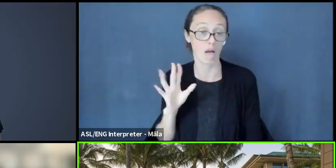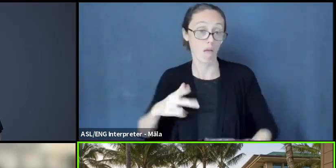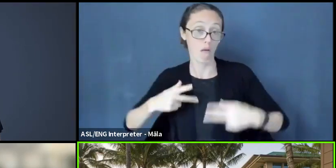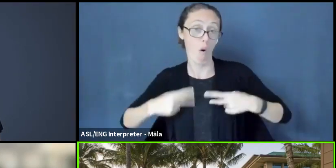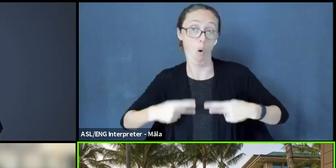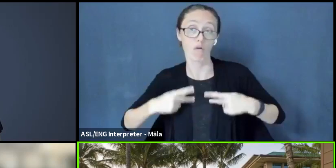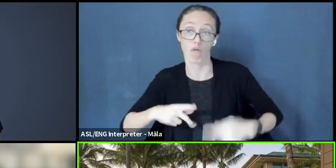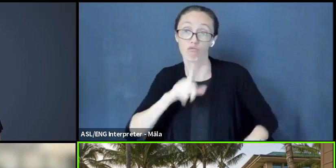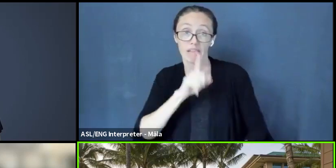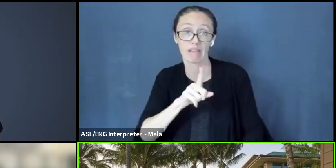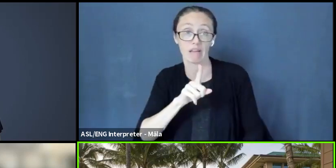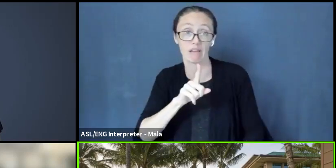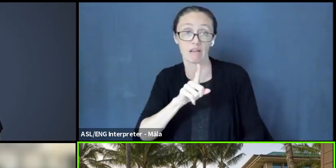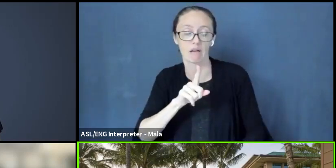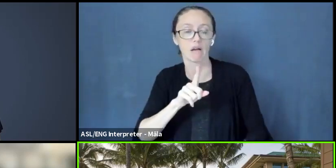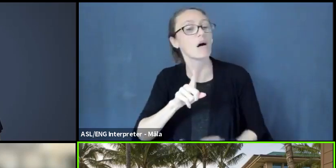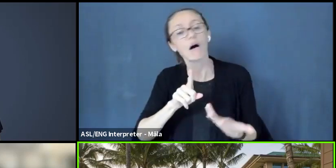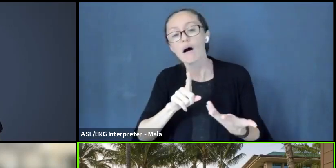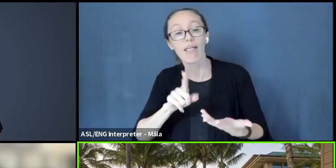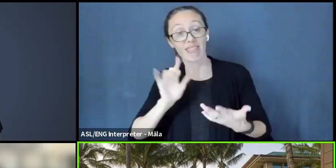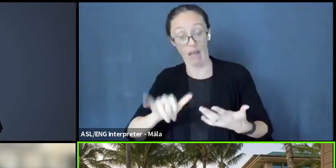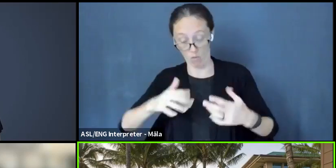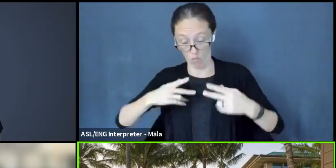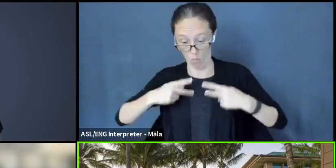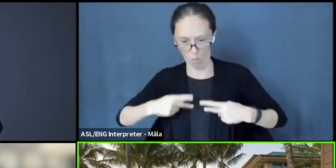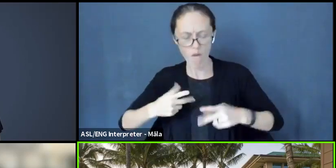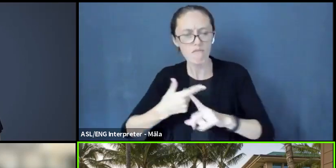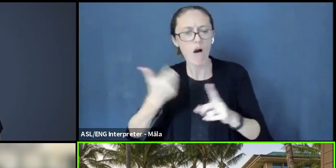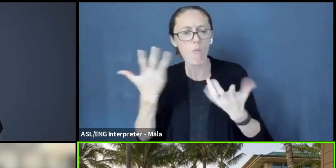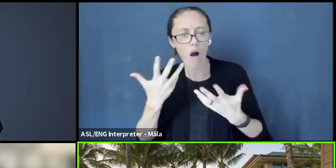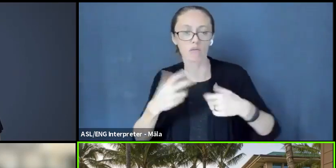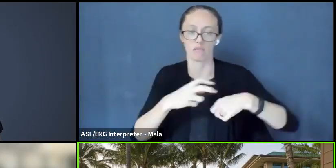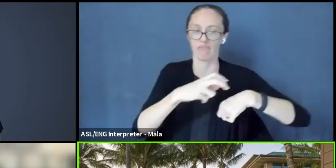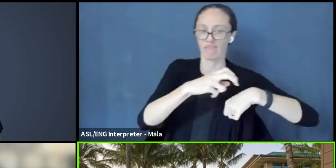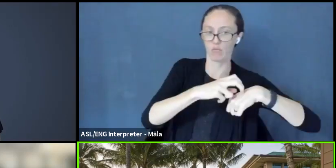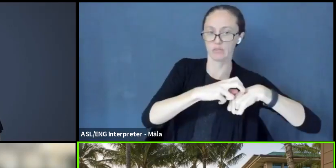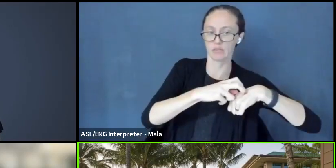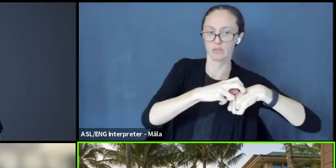but it's caused by this virus, and by the body's immune system.